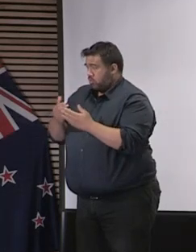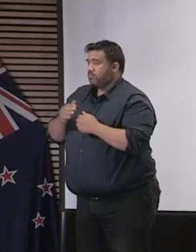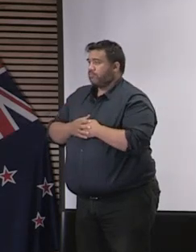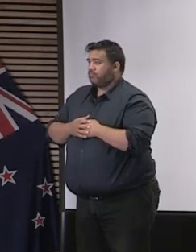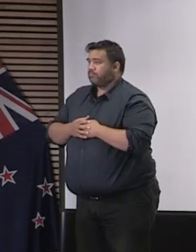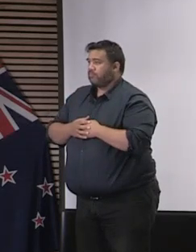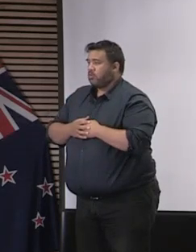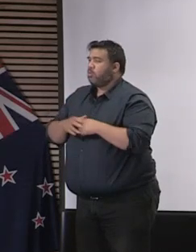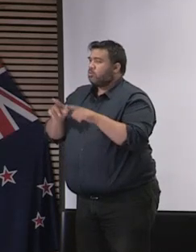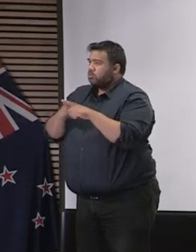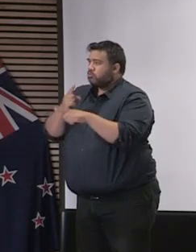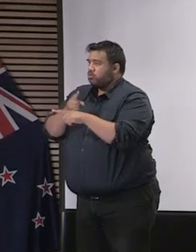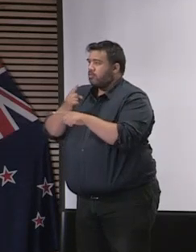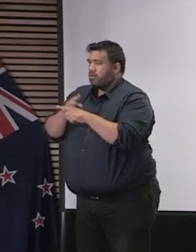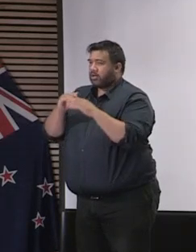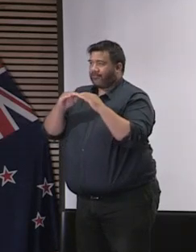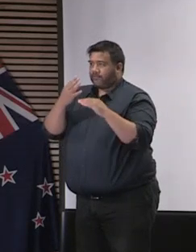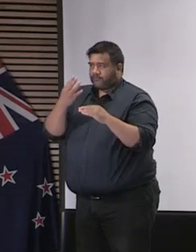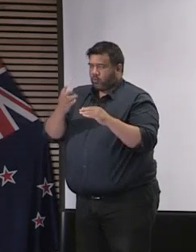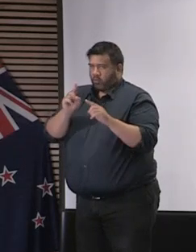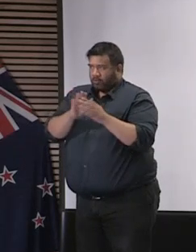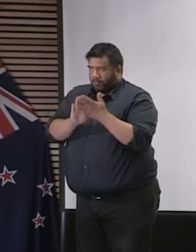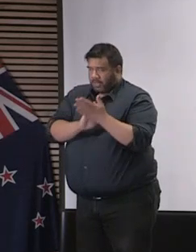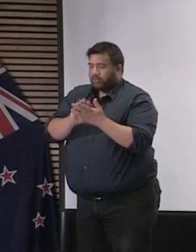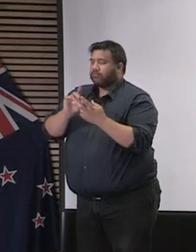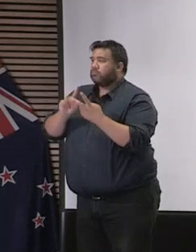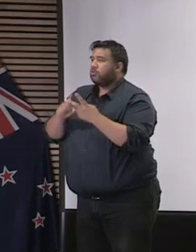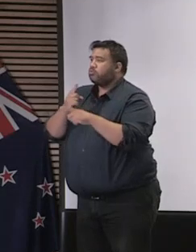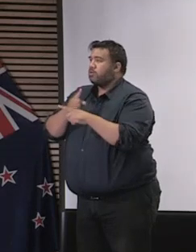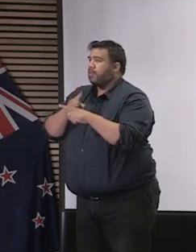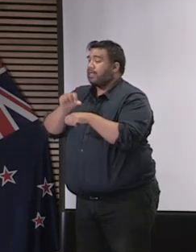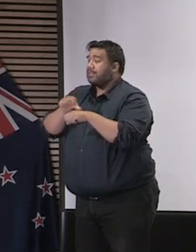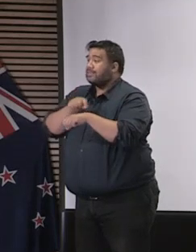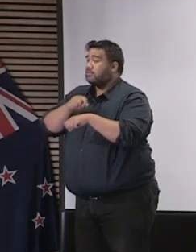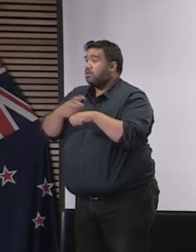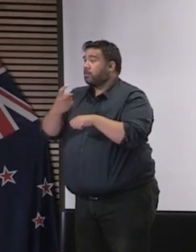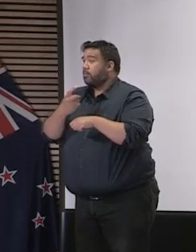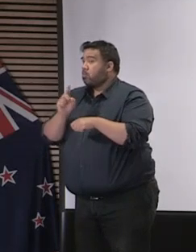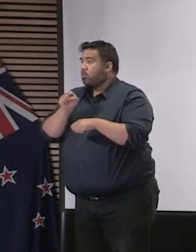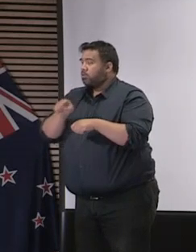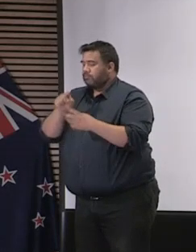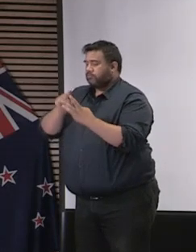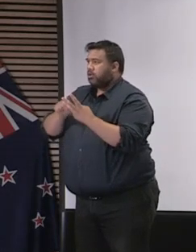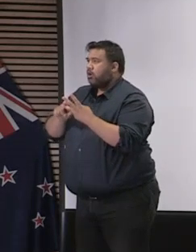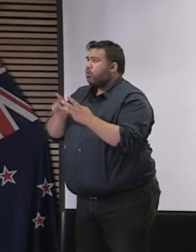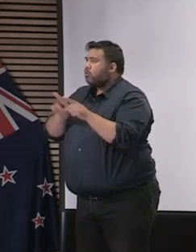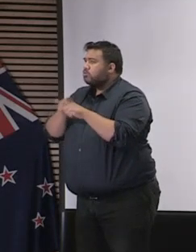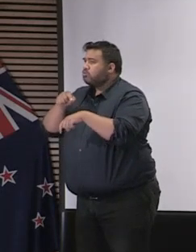overview of police enforcement of the level 4 restrictions with a focus on travel over